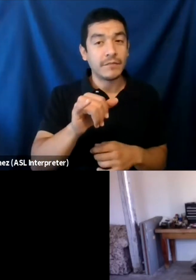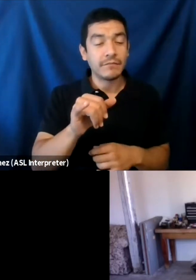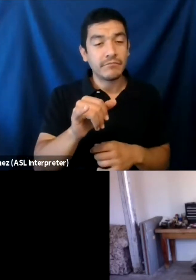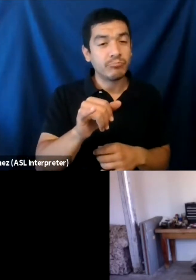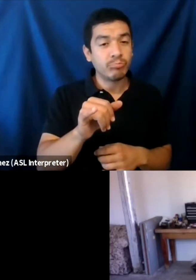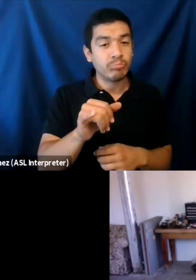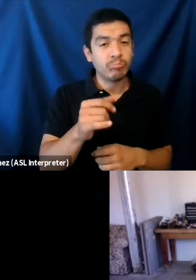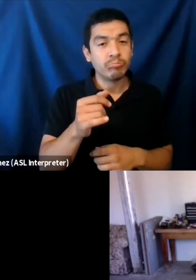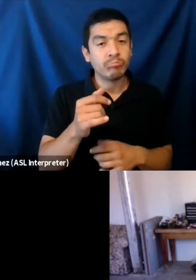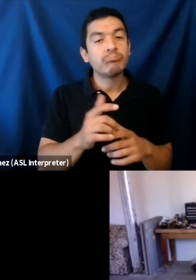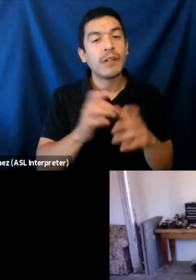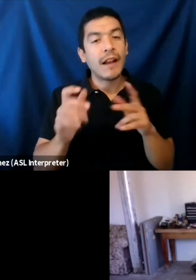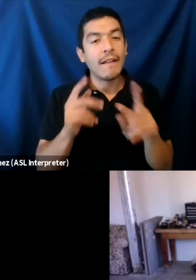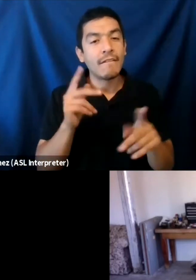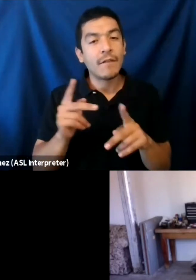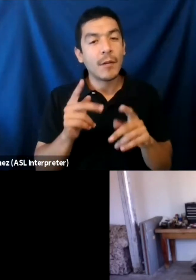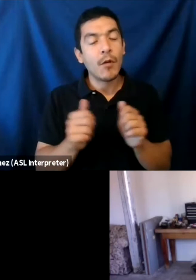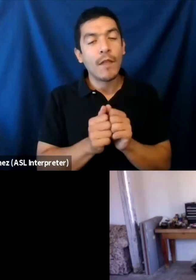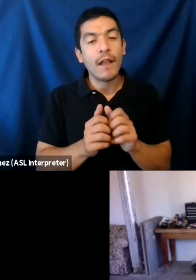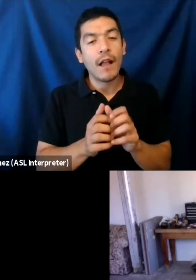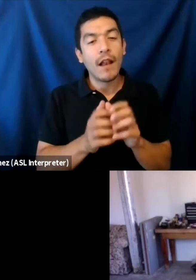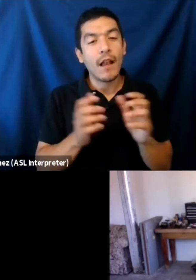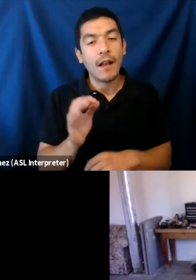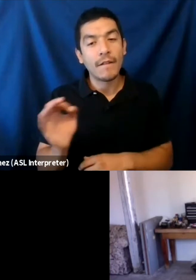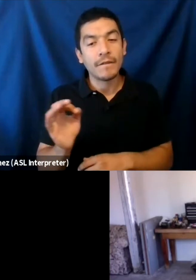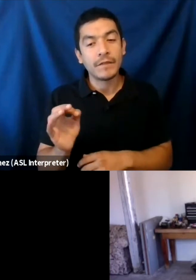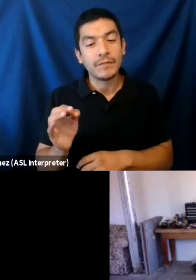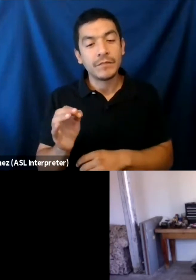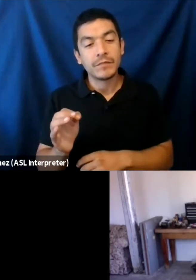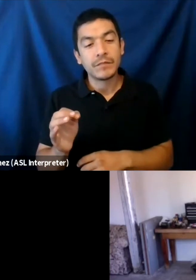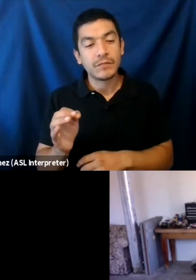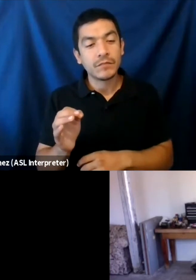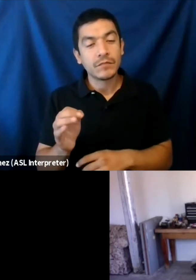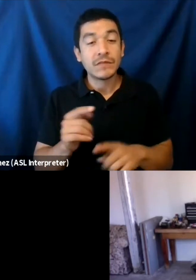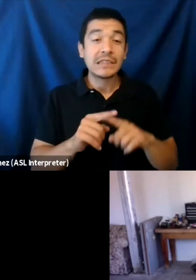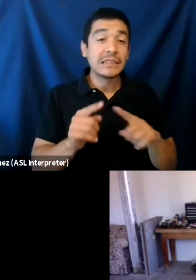a lot of people have a lot of different feelings about,